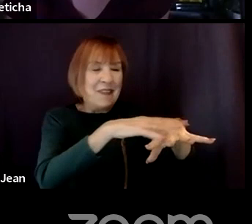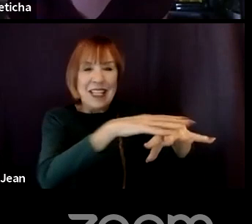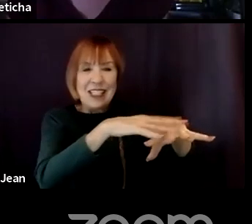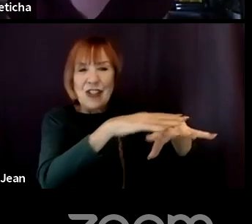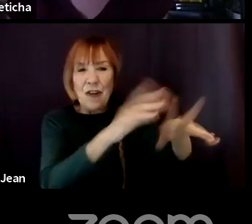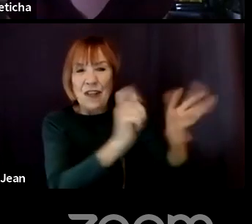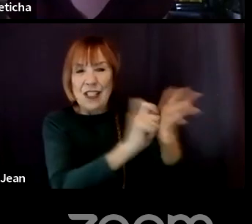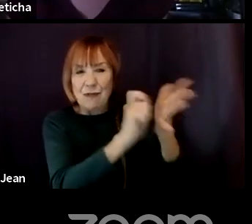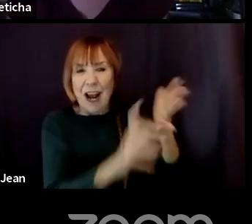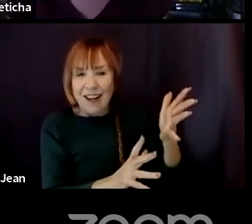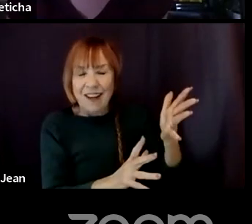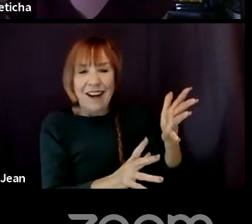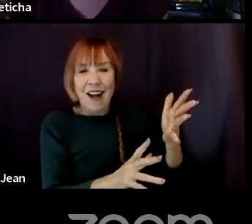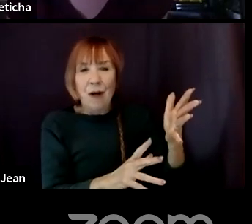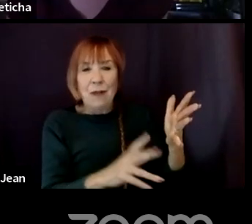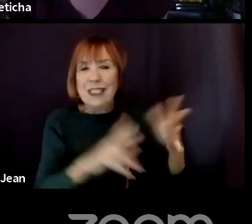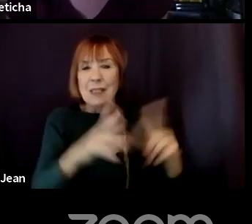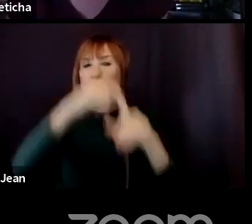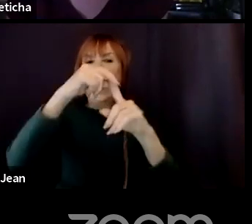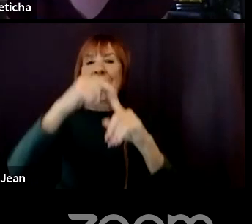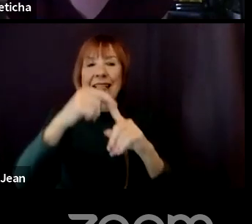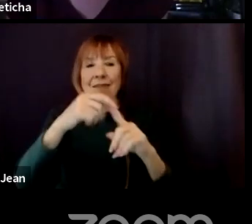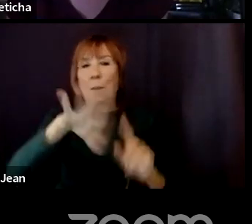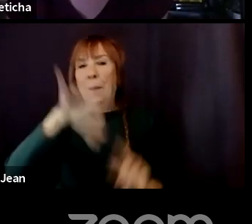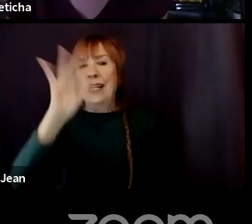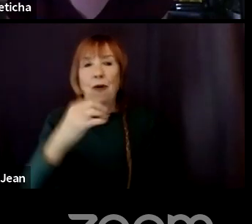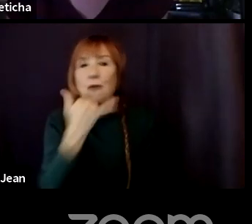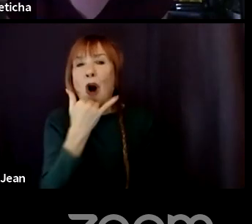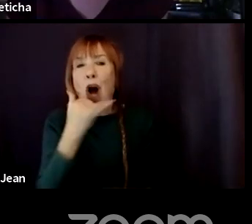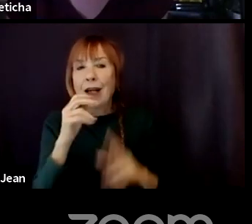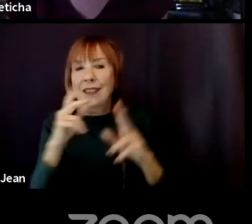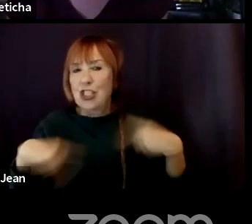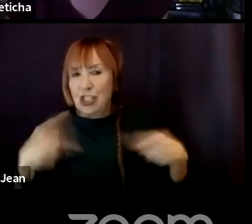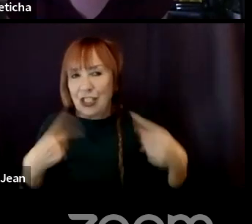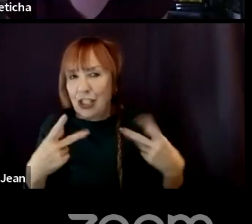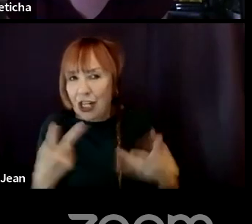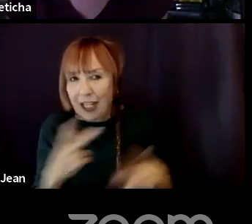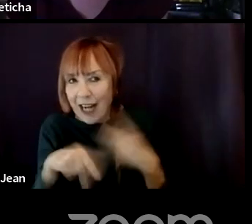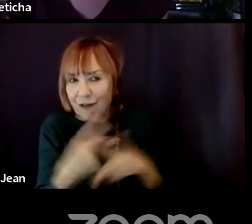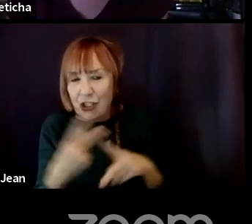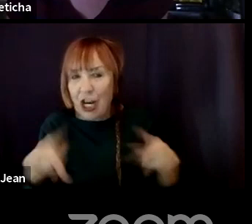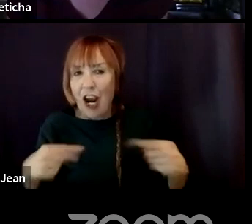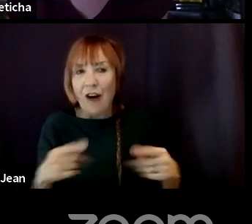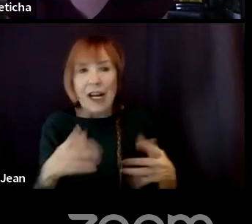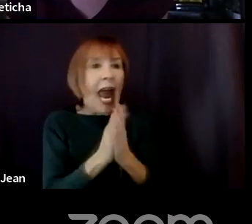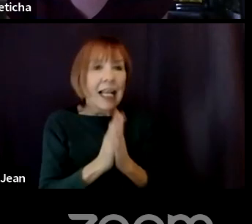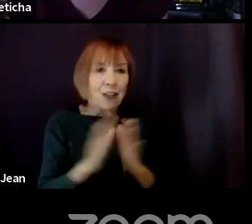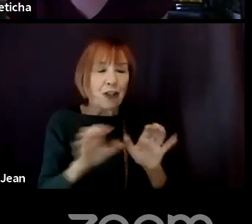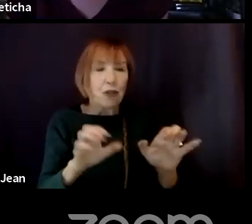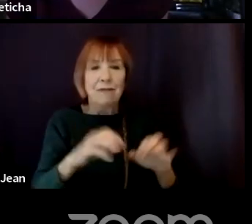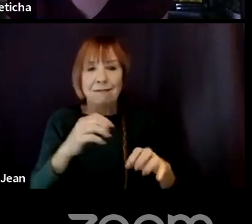So, do I (mumbles) tell them. So, for me, I think there's a qualitative difference